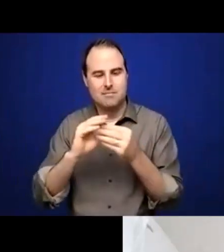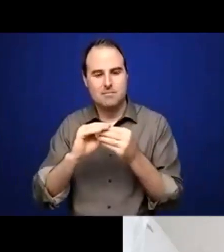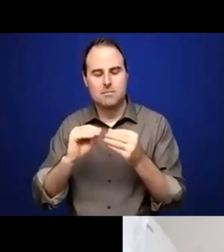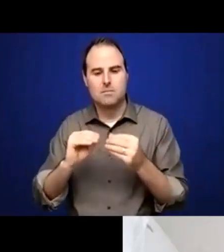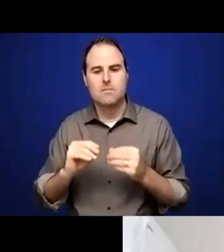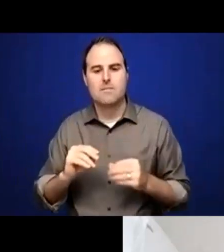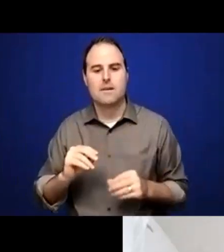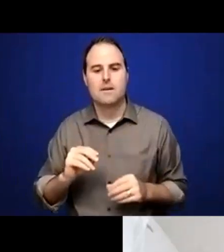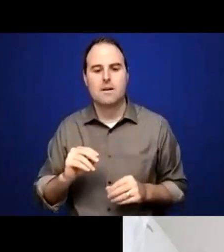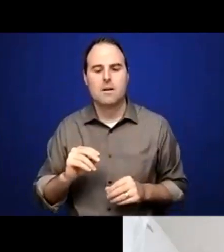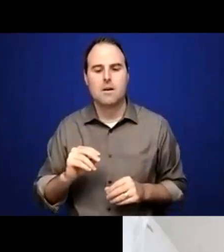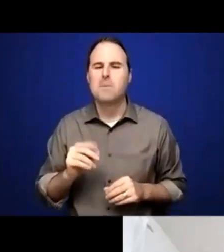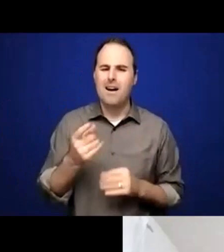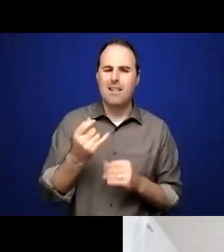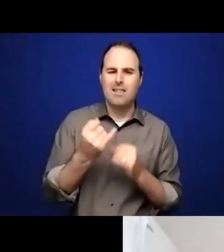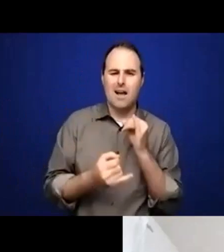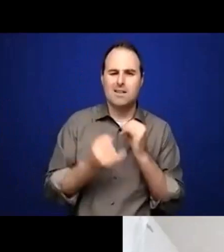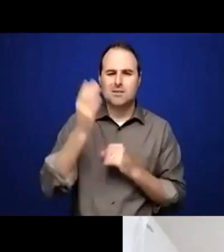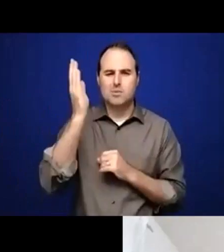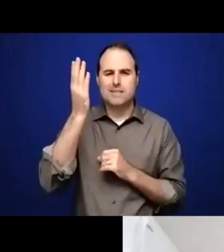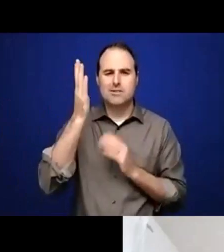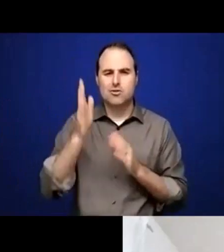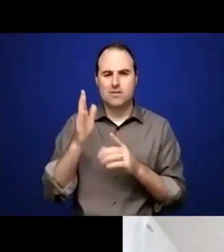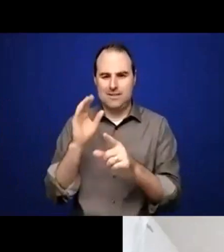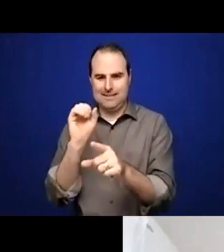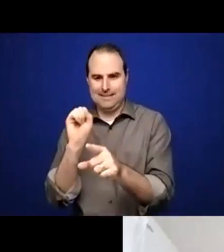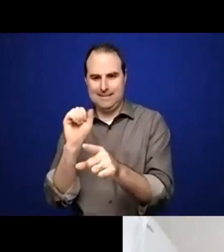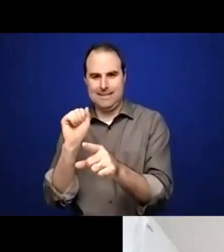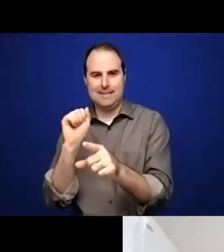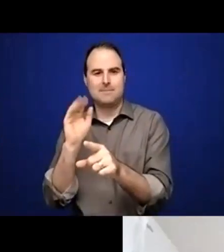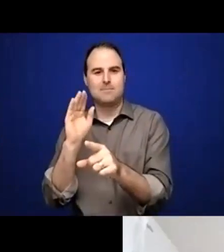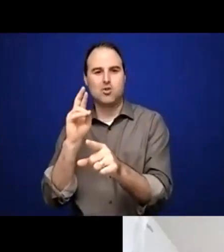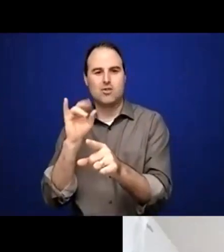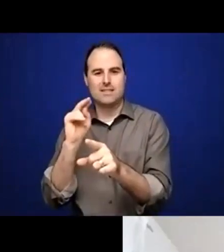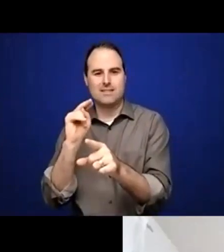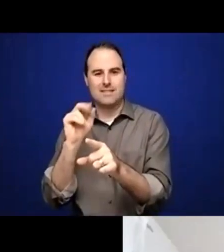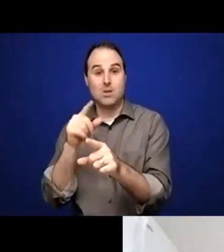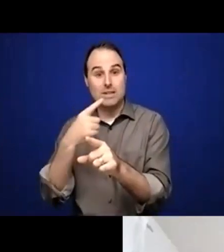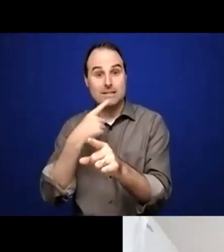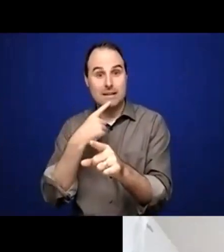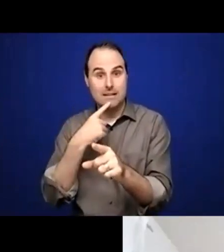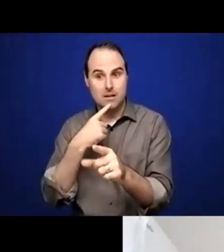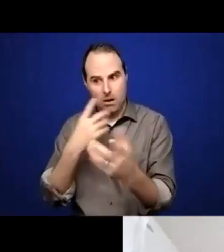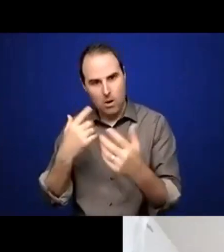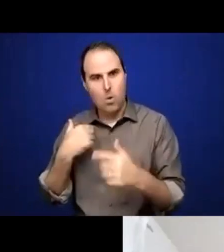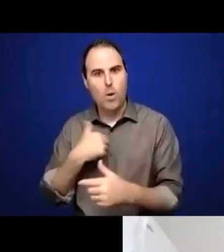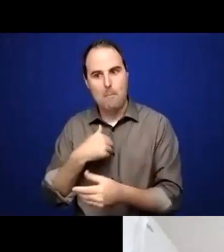the last presenter, Sabrina, you talked, you said, this is how much we pay people and that you